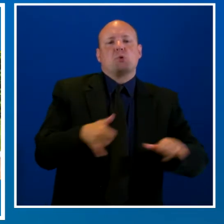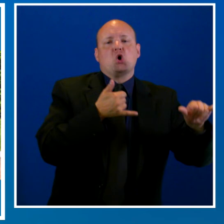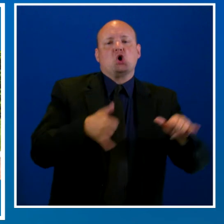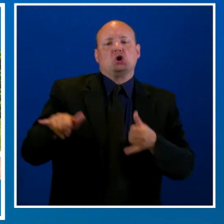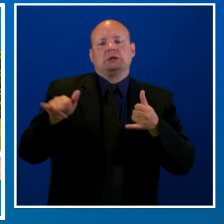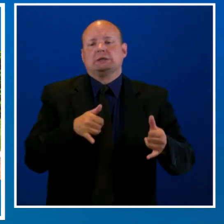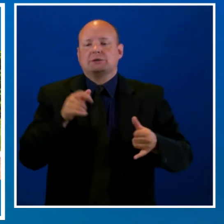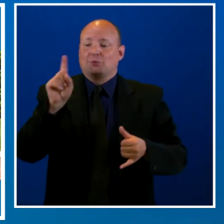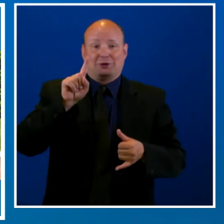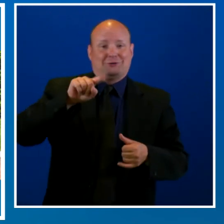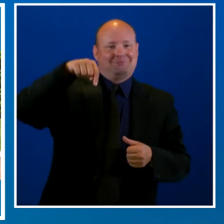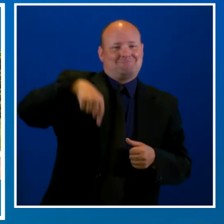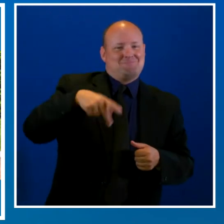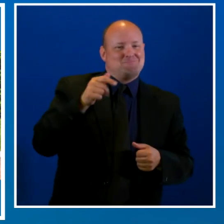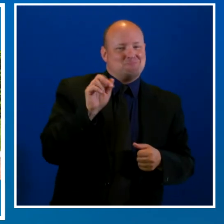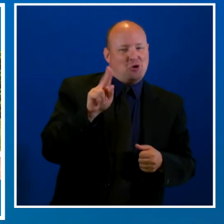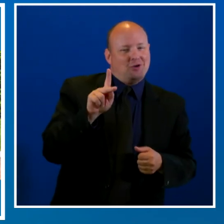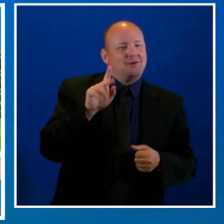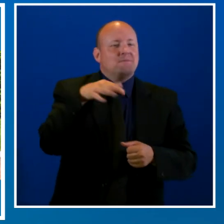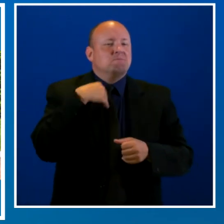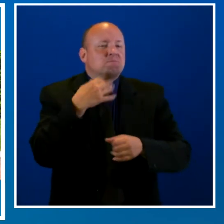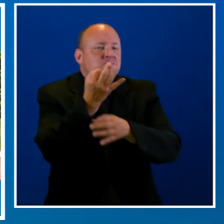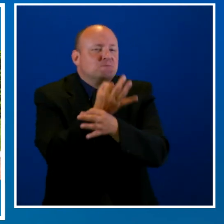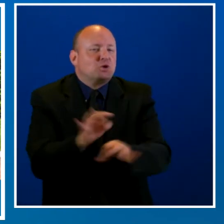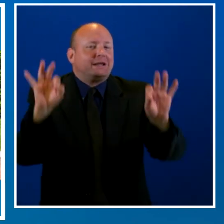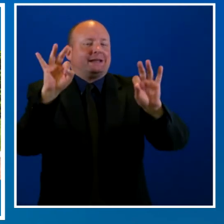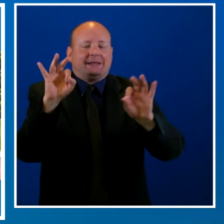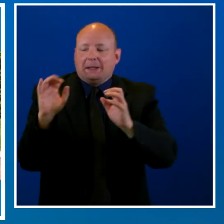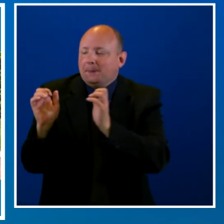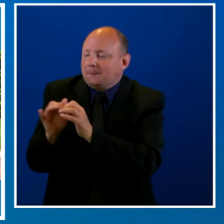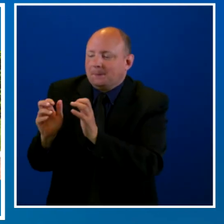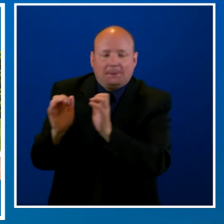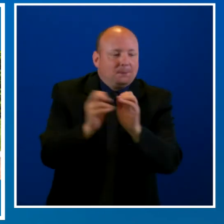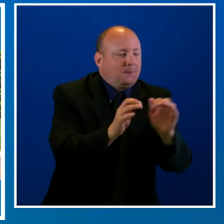free, smaller scale gatherings designed to help neighbors